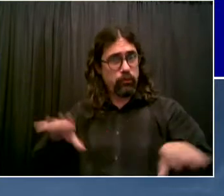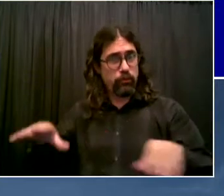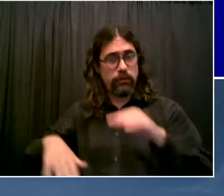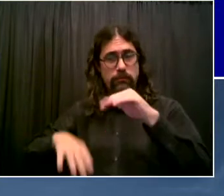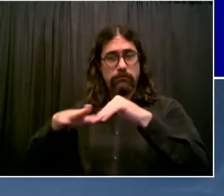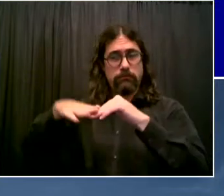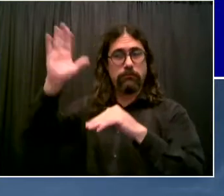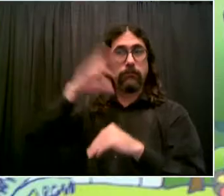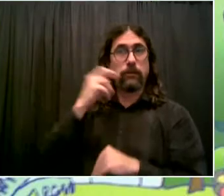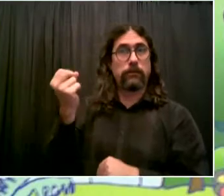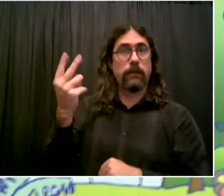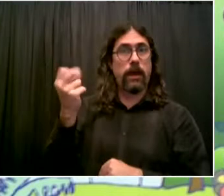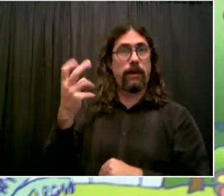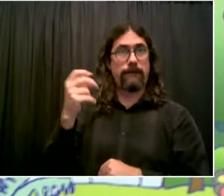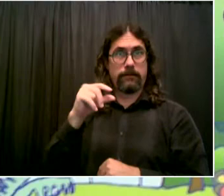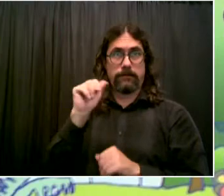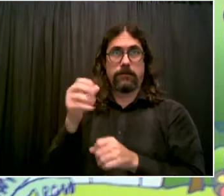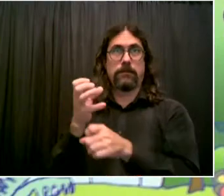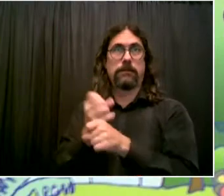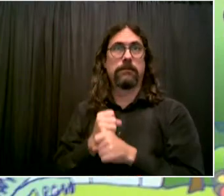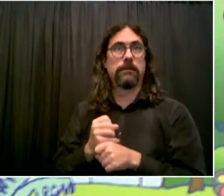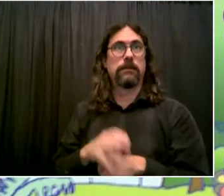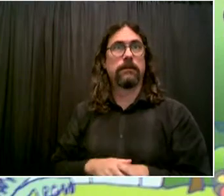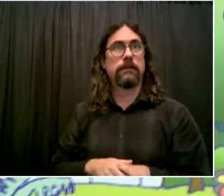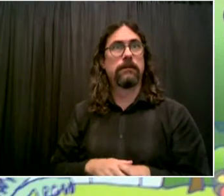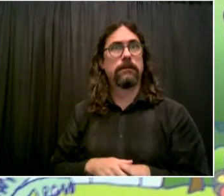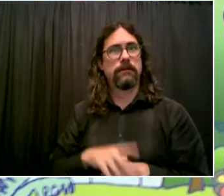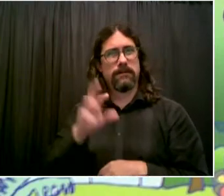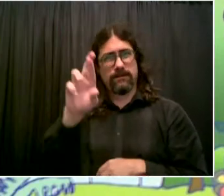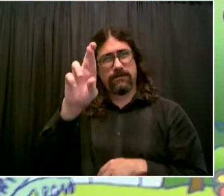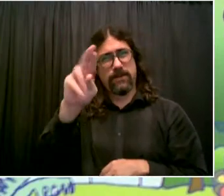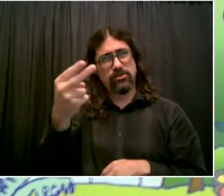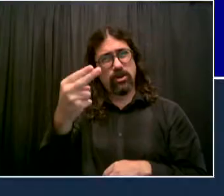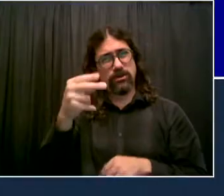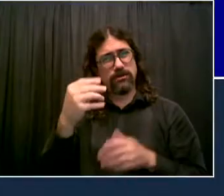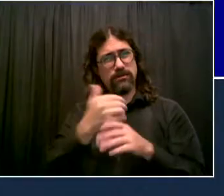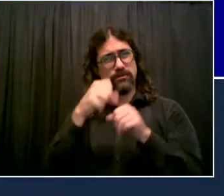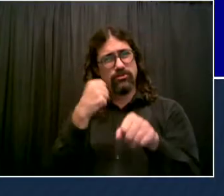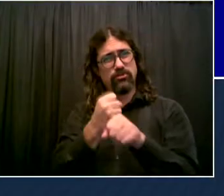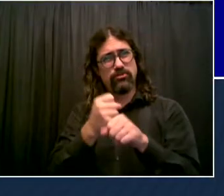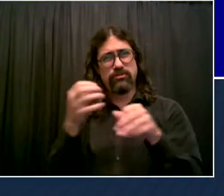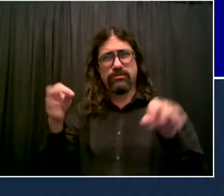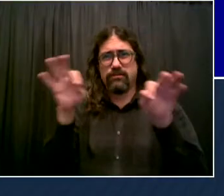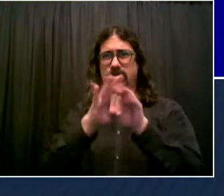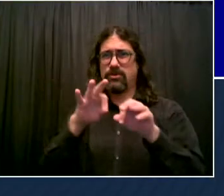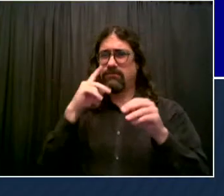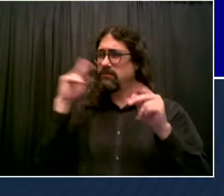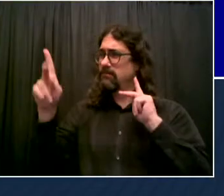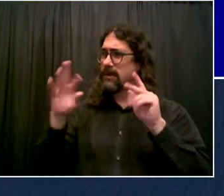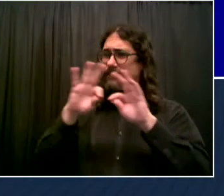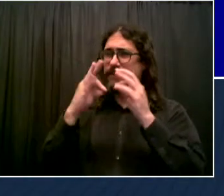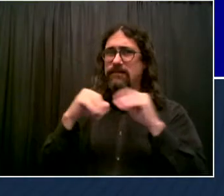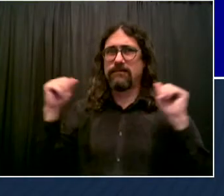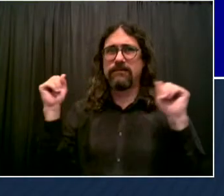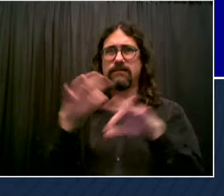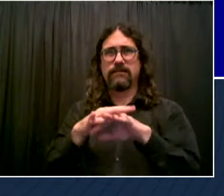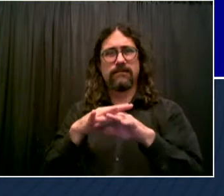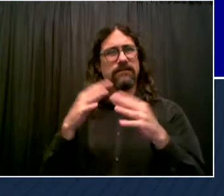OLDER CAN GET VACCINATED. THAT'S A GREAT THING TO DO LOOKING FOR A